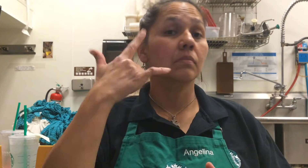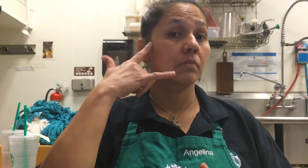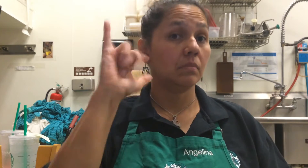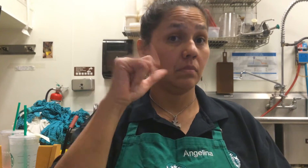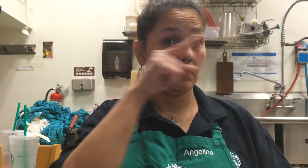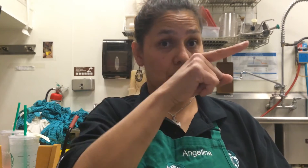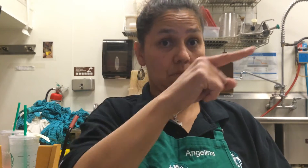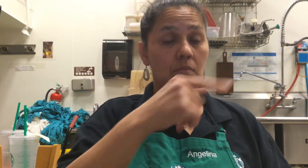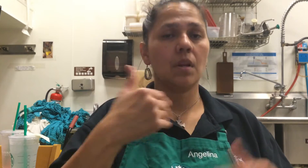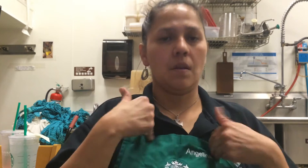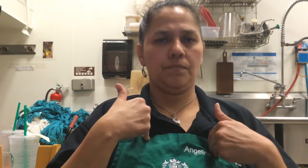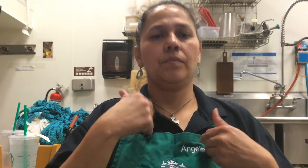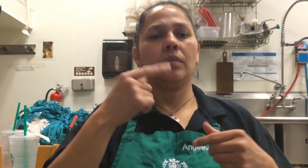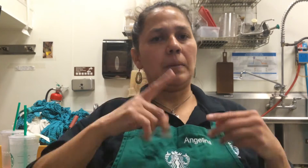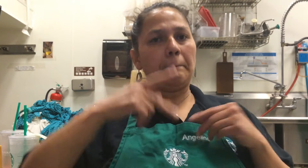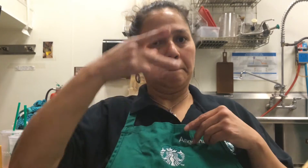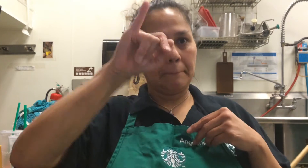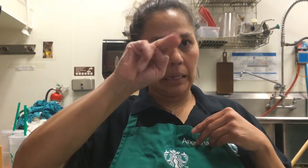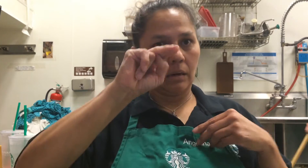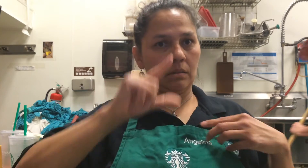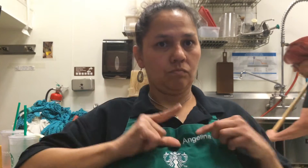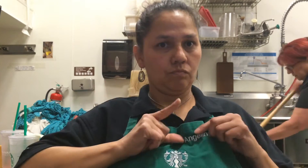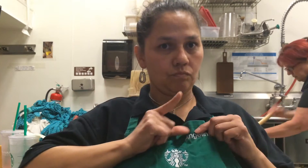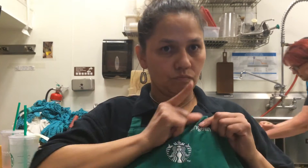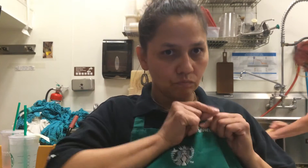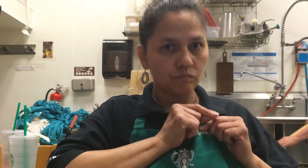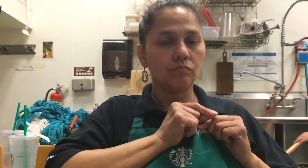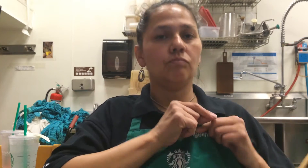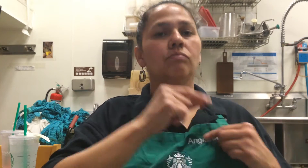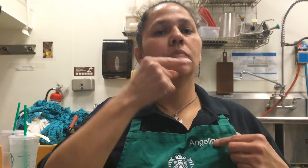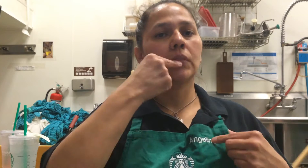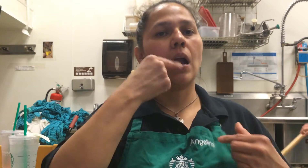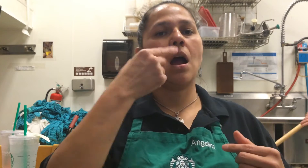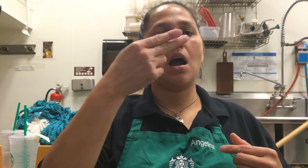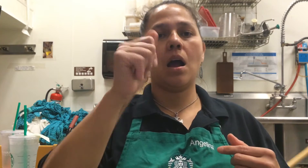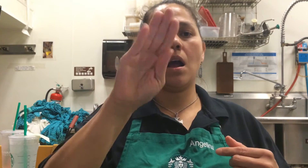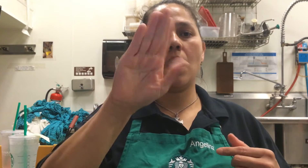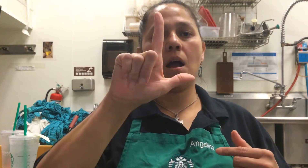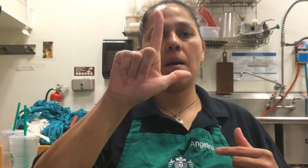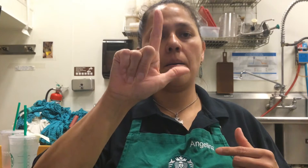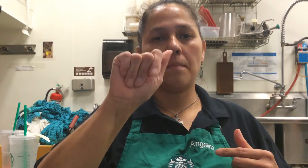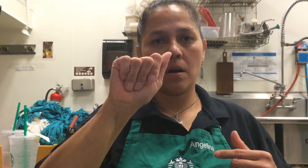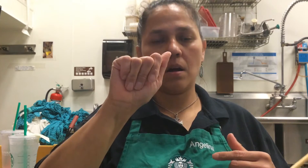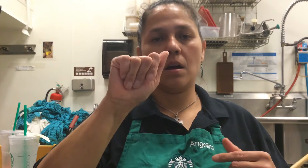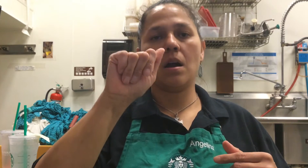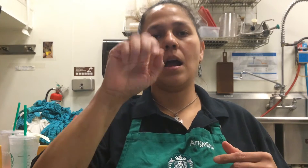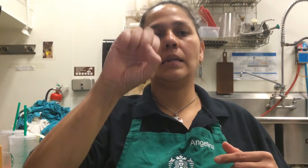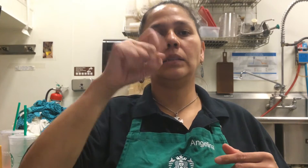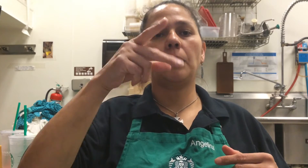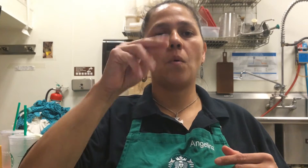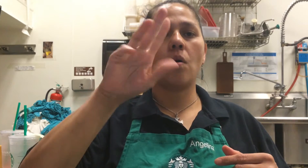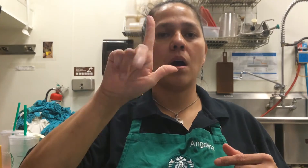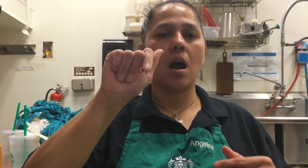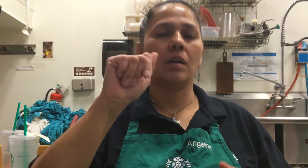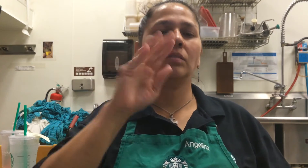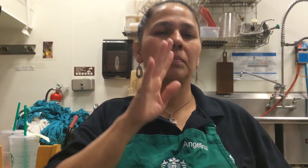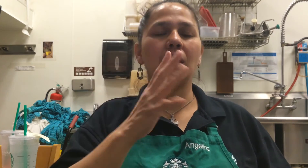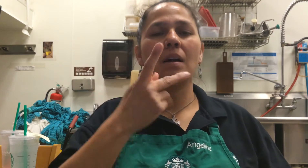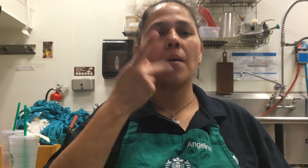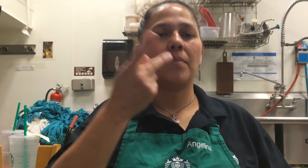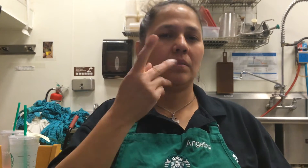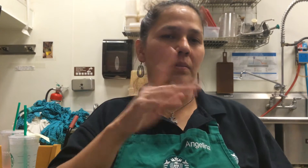In California, Starbucks store partners wore pin: hablo espanol.